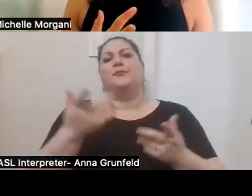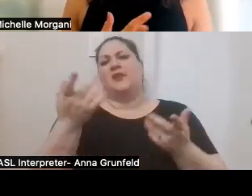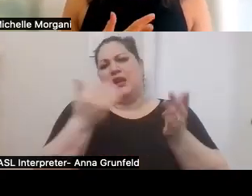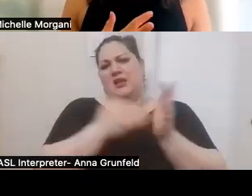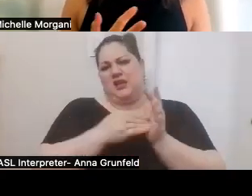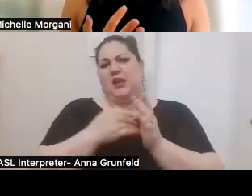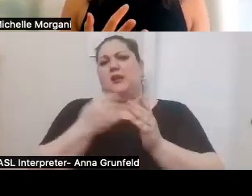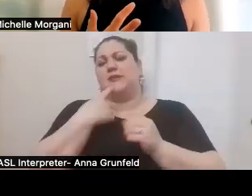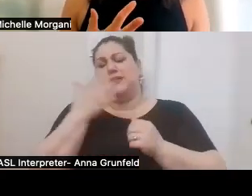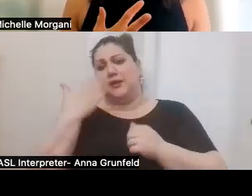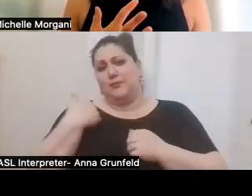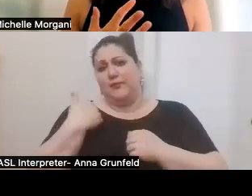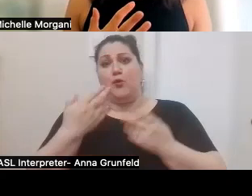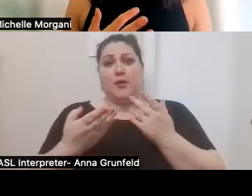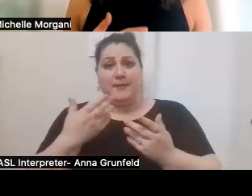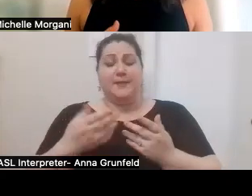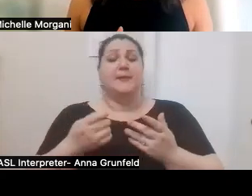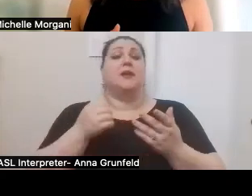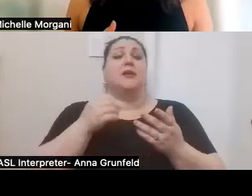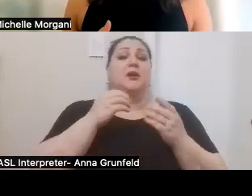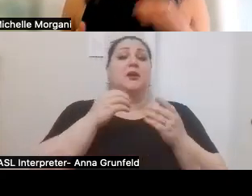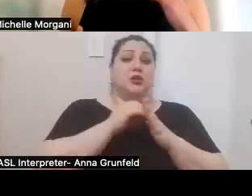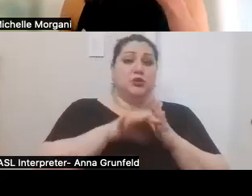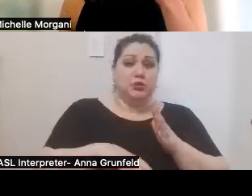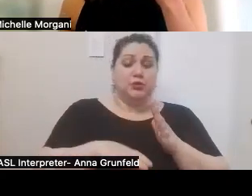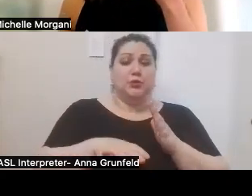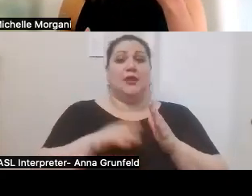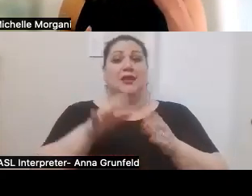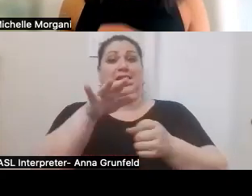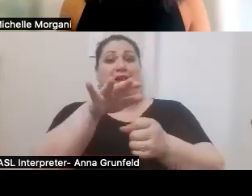we're looking at a student who has a mobility challenge, and we want to ensure that they are